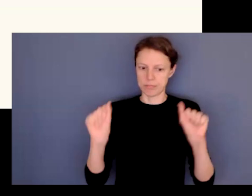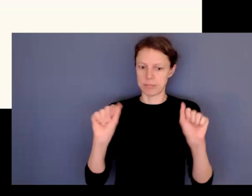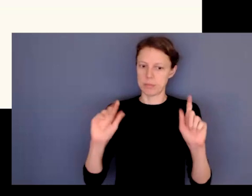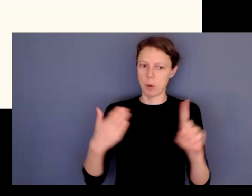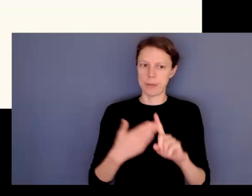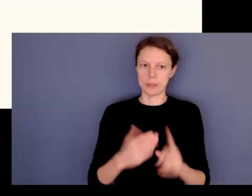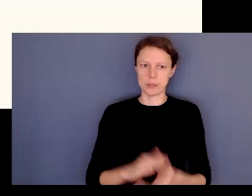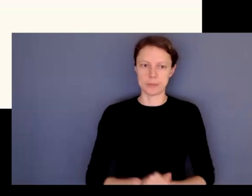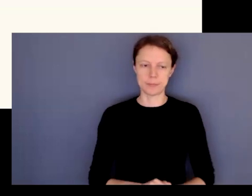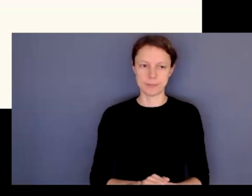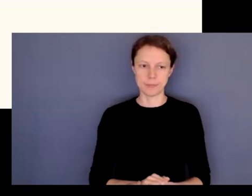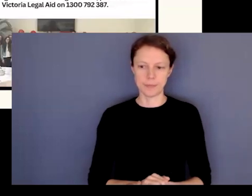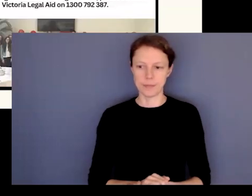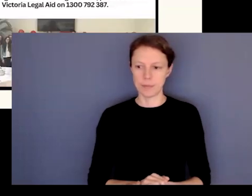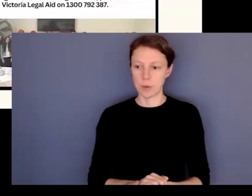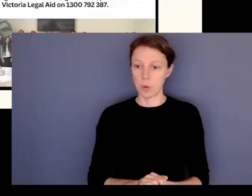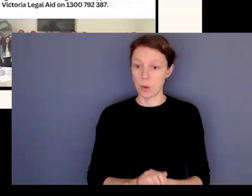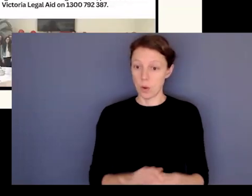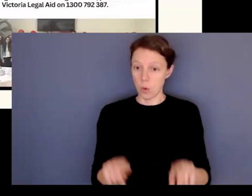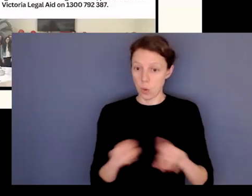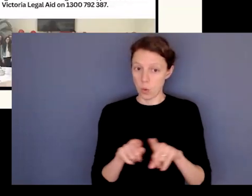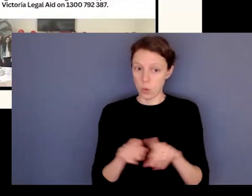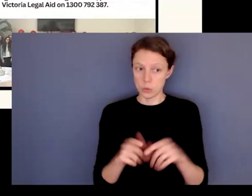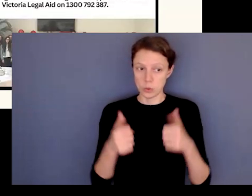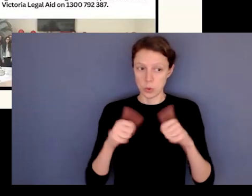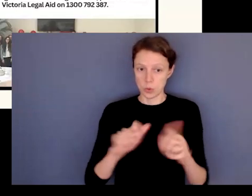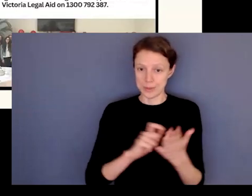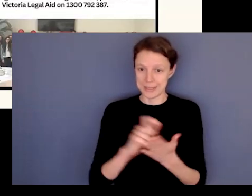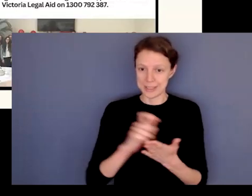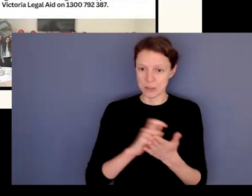We also use the Instagram more broadly for information sharing,